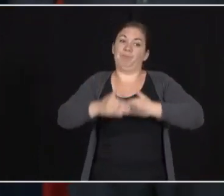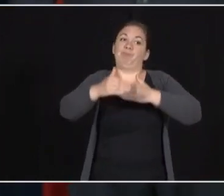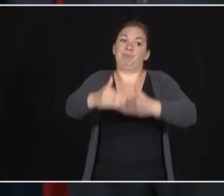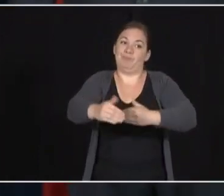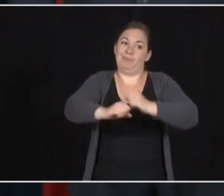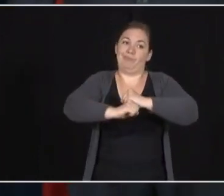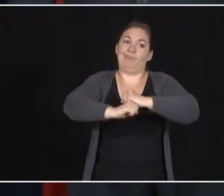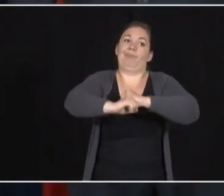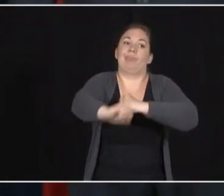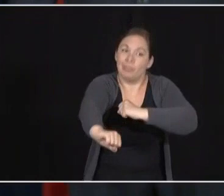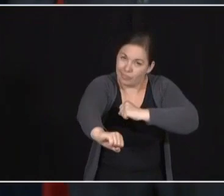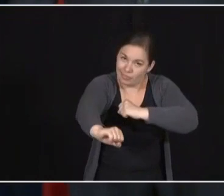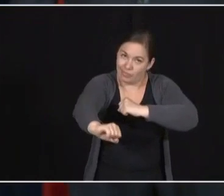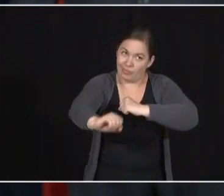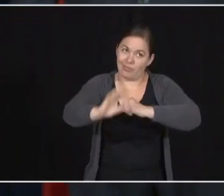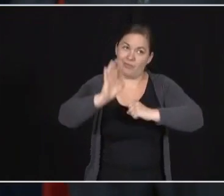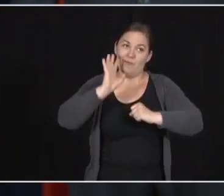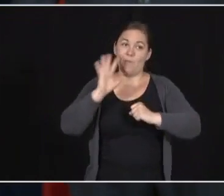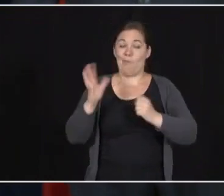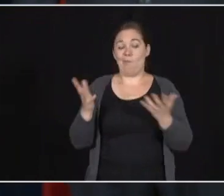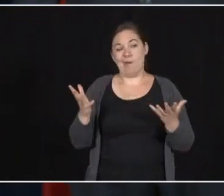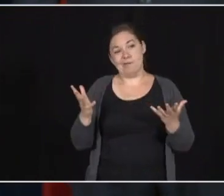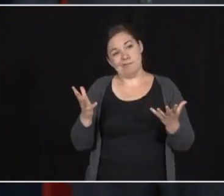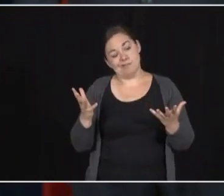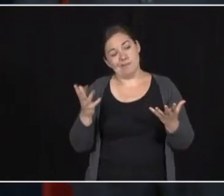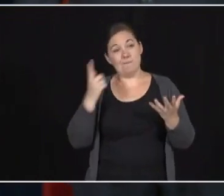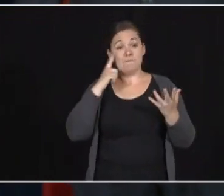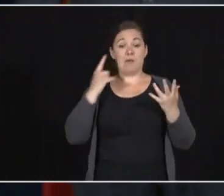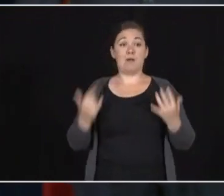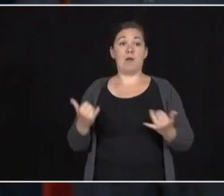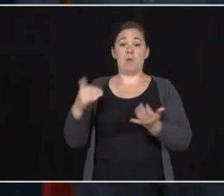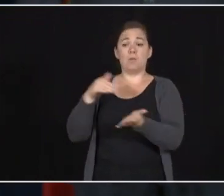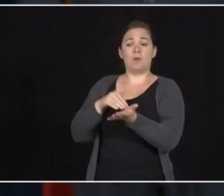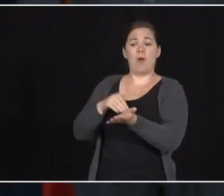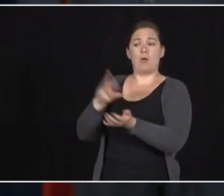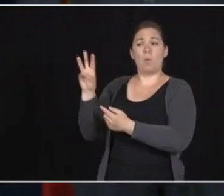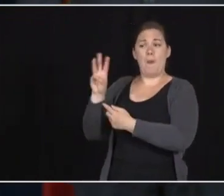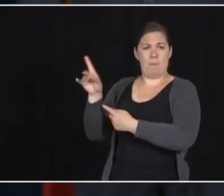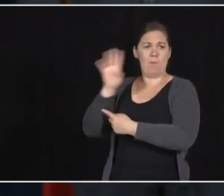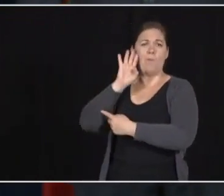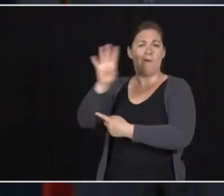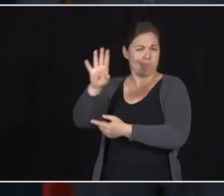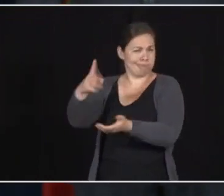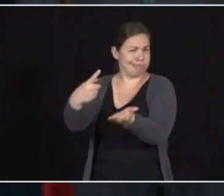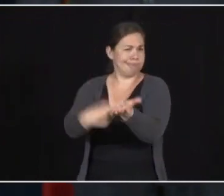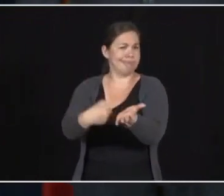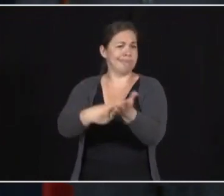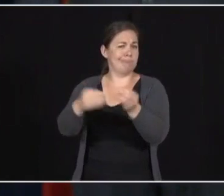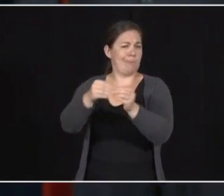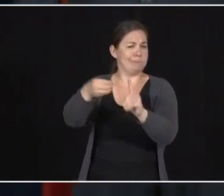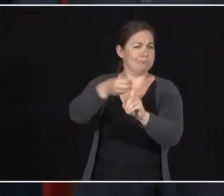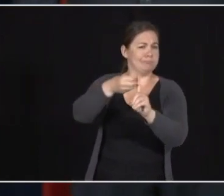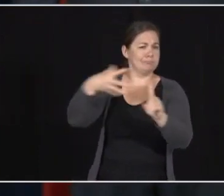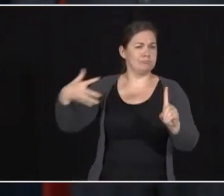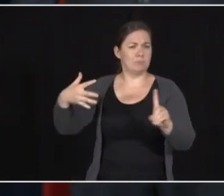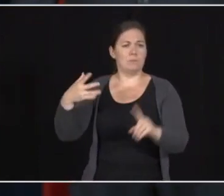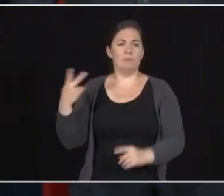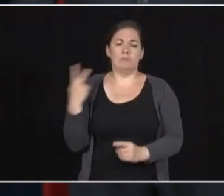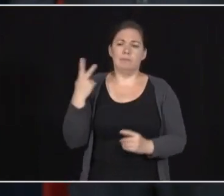But right now Doctor Williams, he will be discussing that this afternoon. But we both feel relatively comfortable with this number knowing